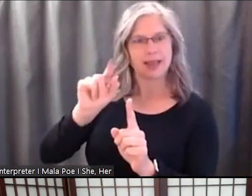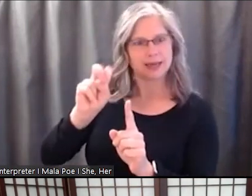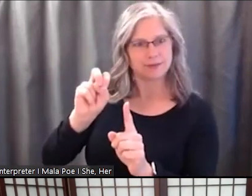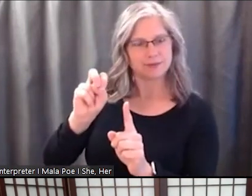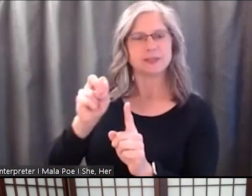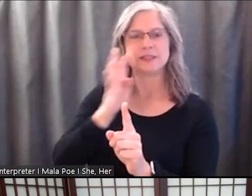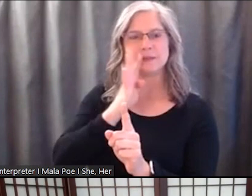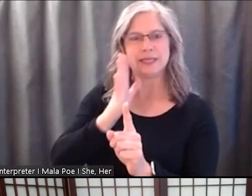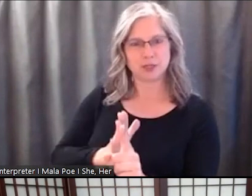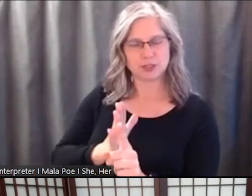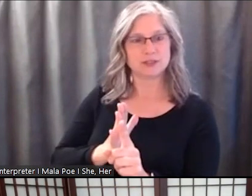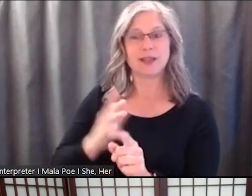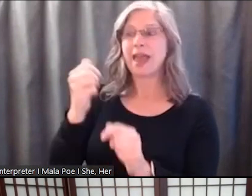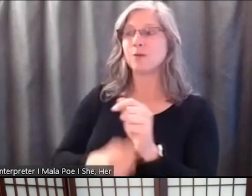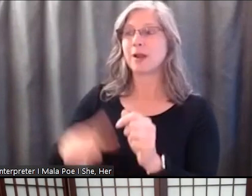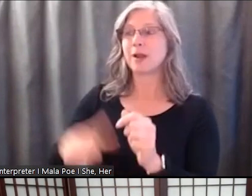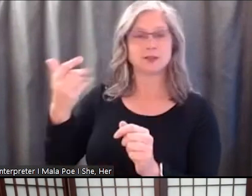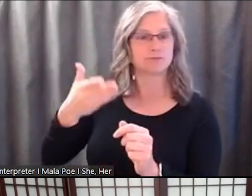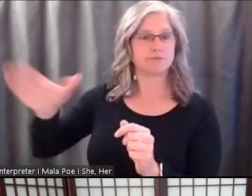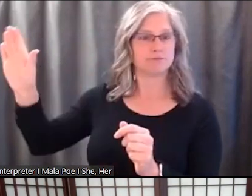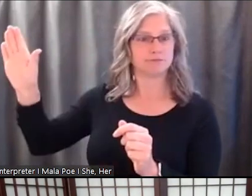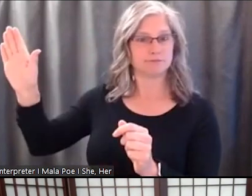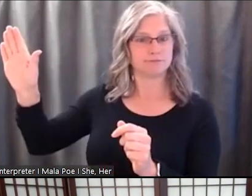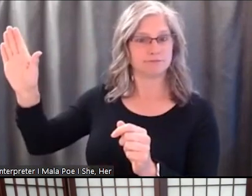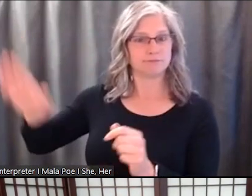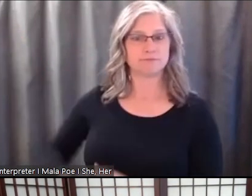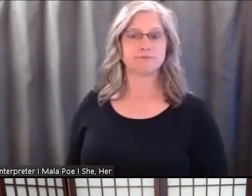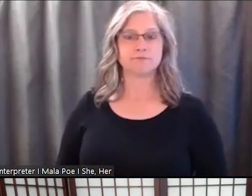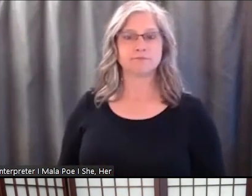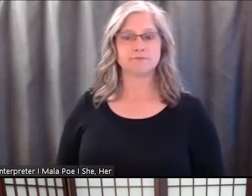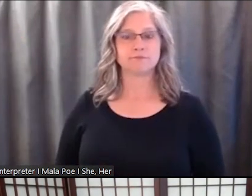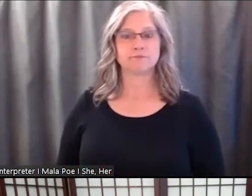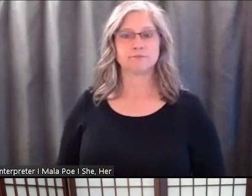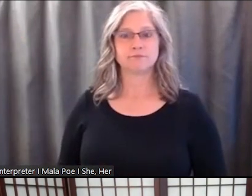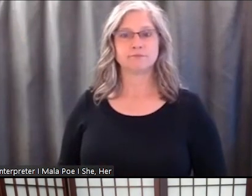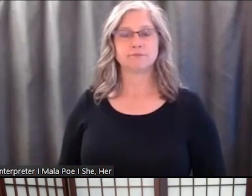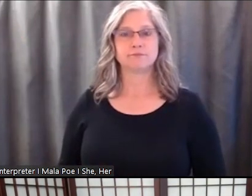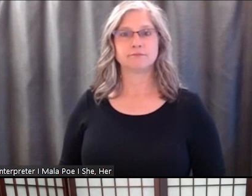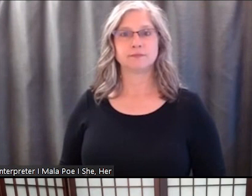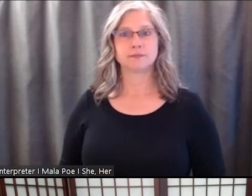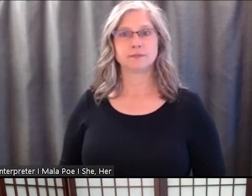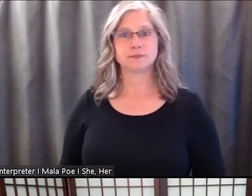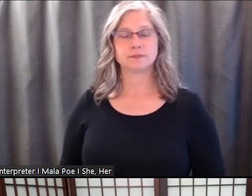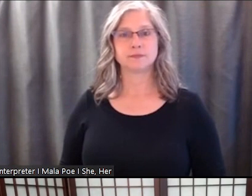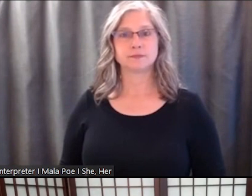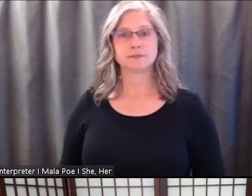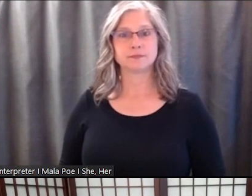and leaves everybody else out. Following this,